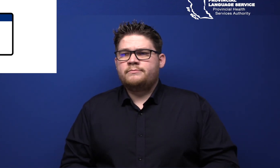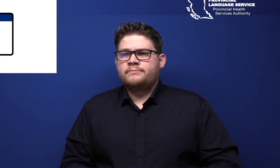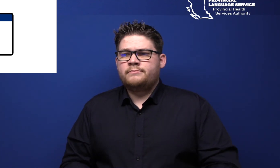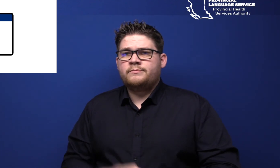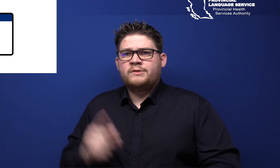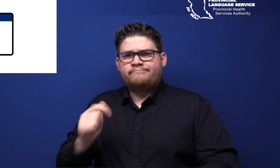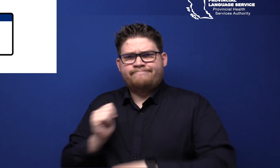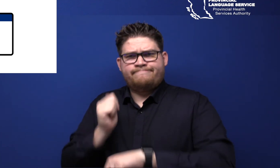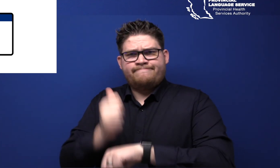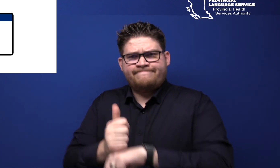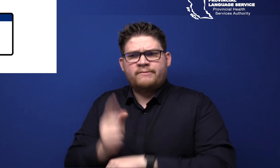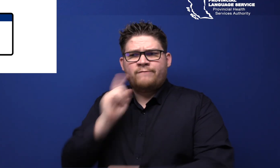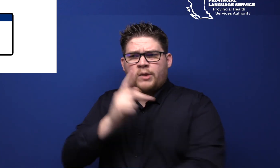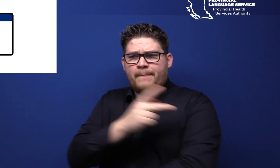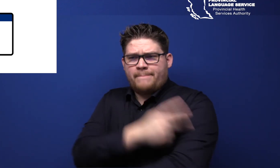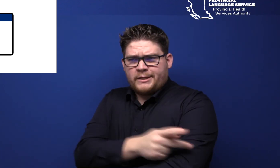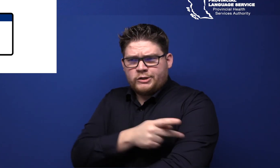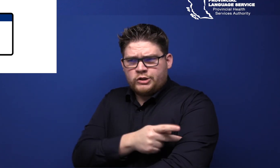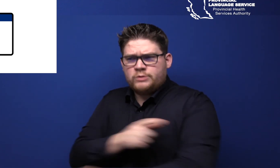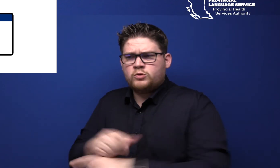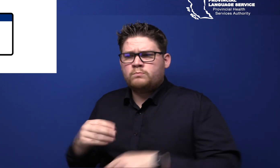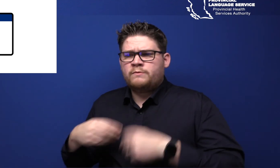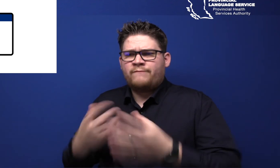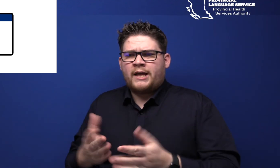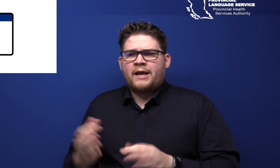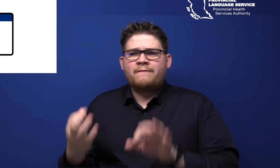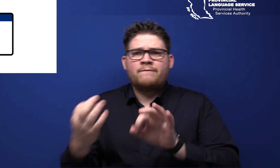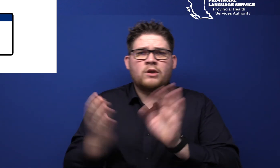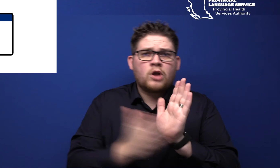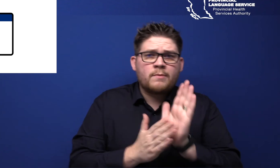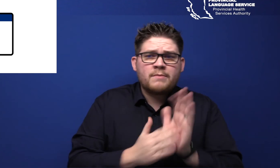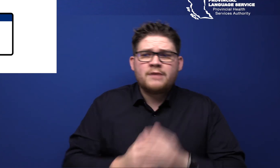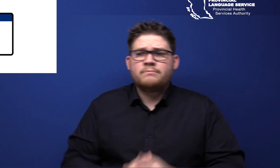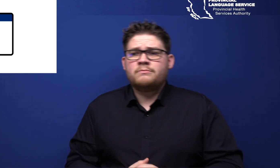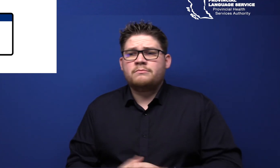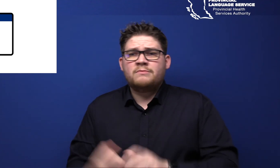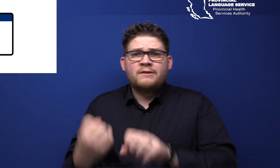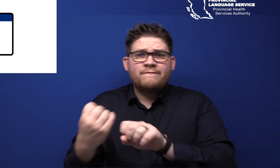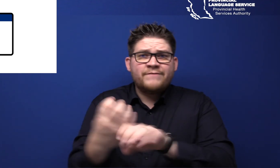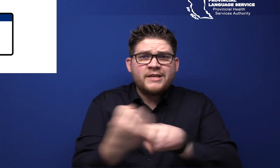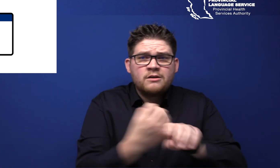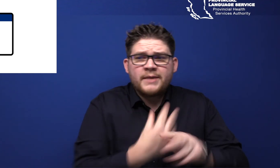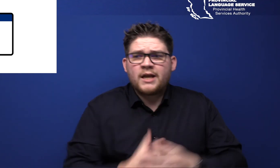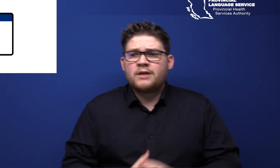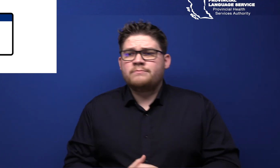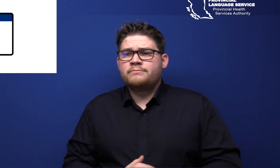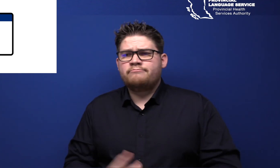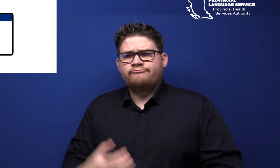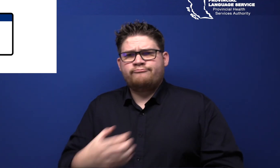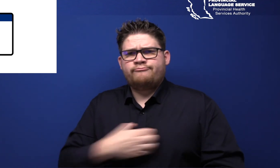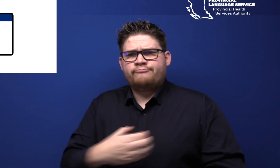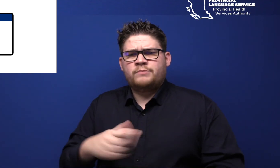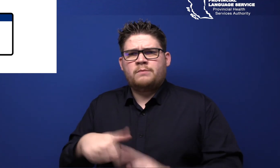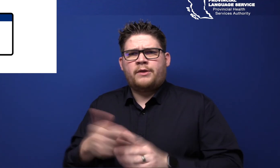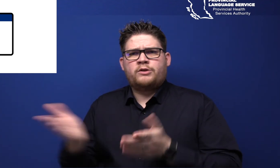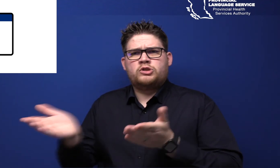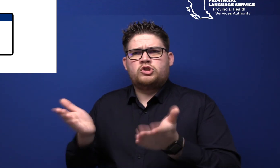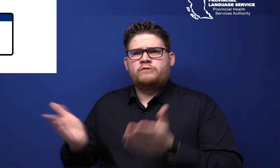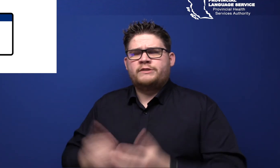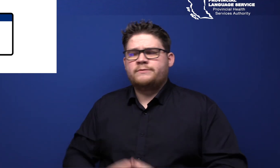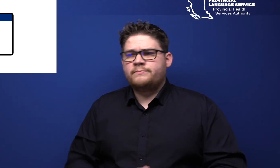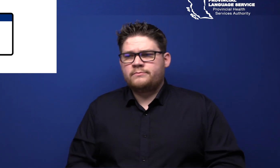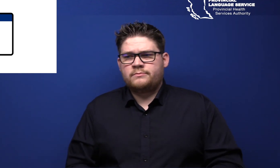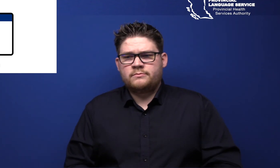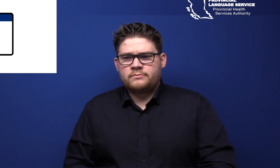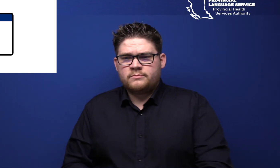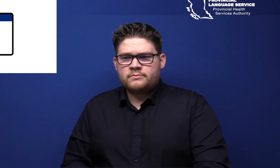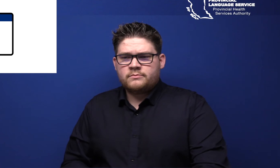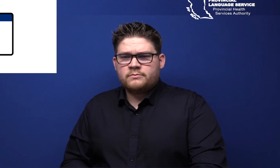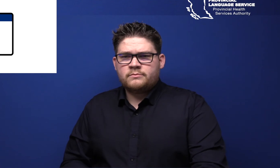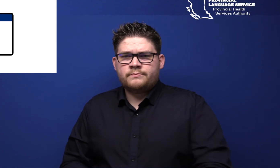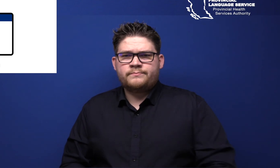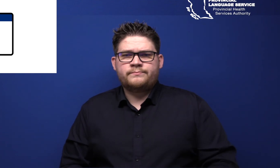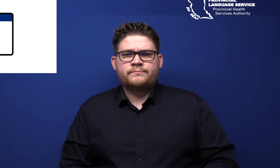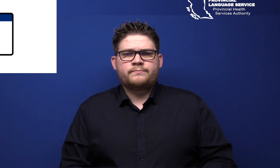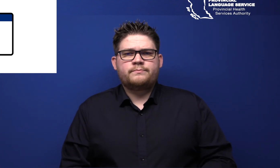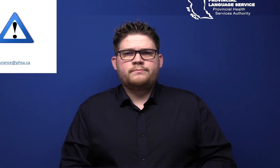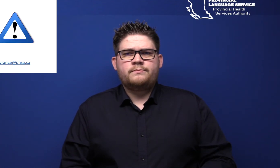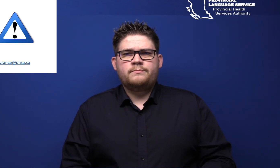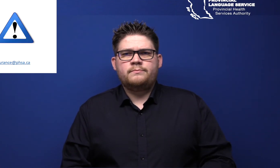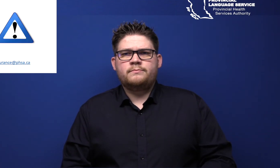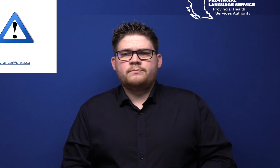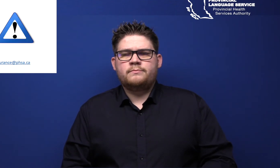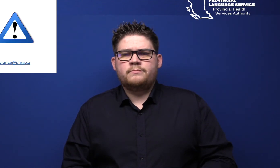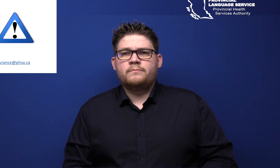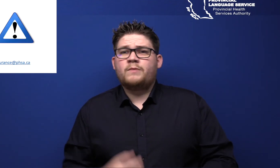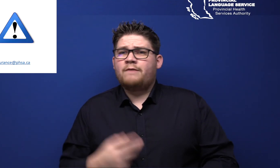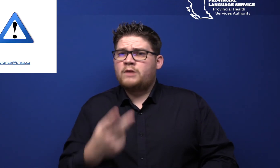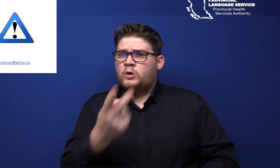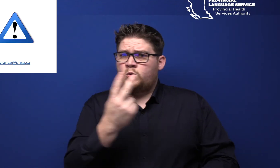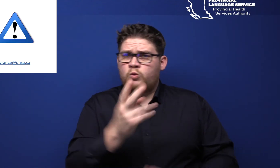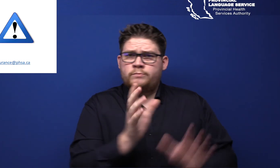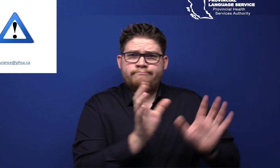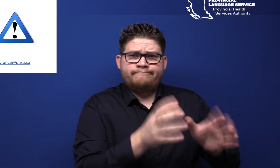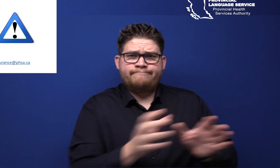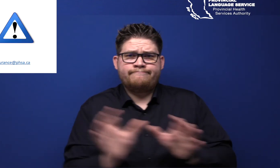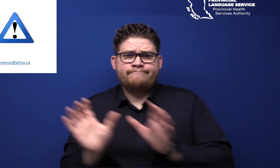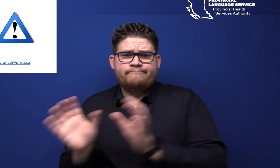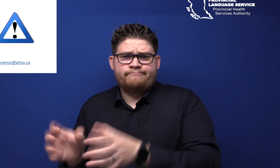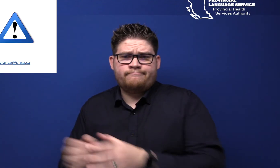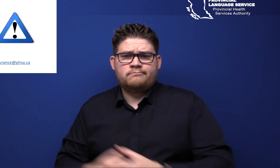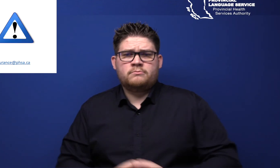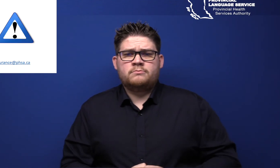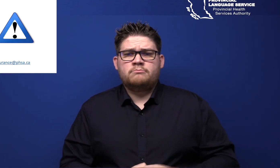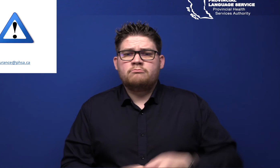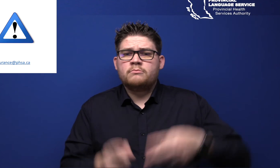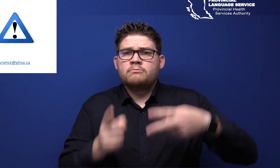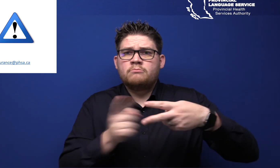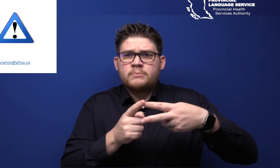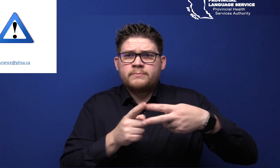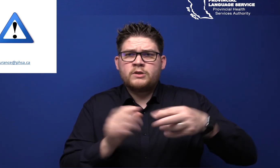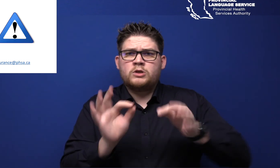QUALITY ASSURANCE PROCESSES ARE AN OPPORTUNITY FOR PATIENTS AND HEALTH CARE PROVIDERS TO SUBMIT COMMENTS, FEEDBACK, OR COMPLAINTS